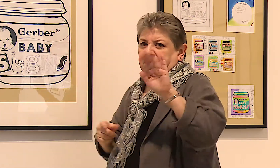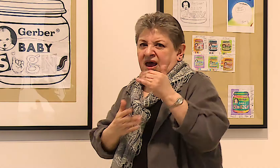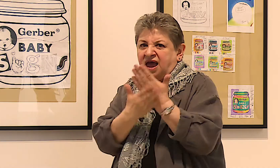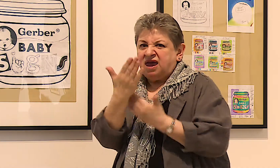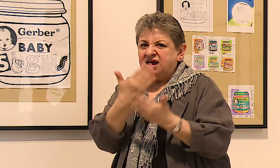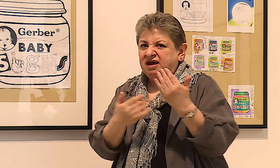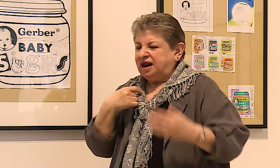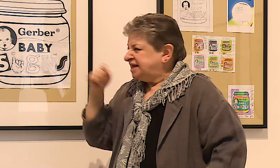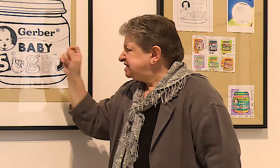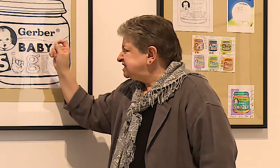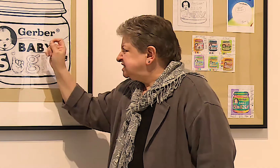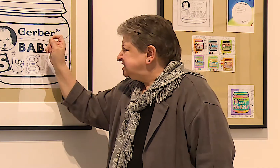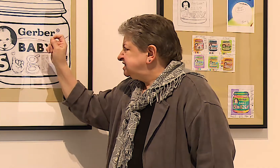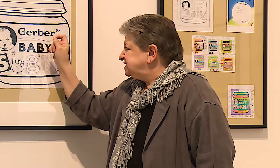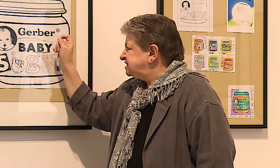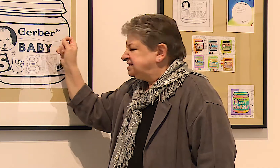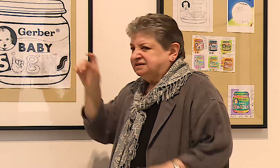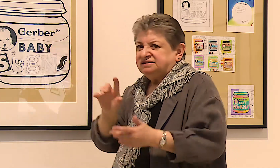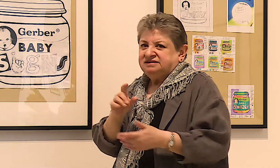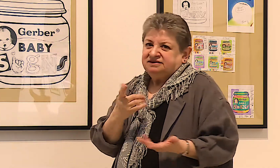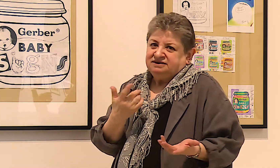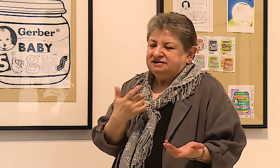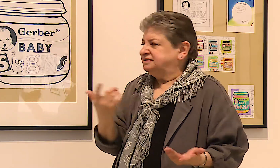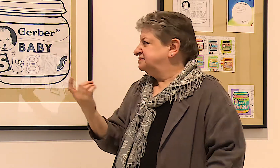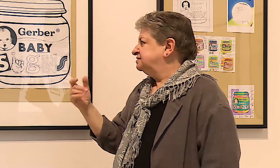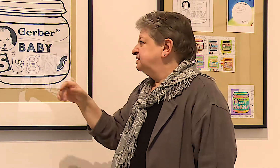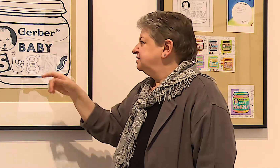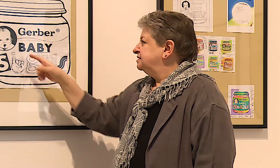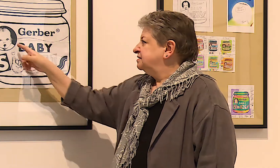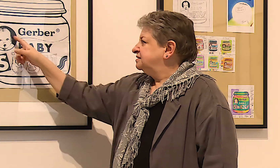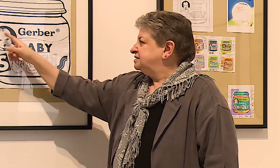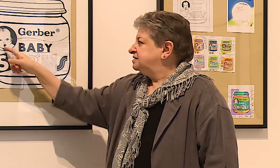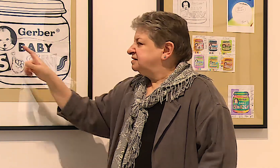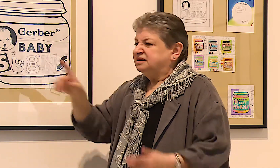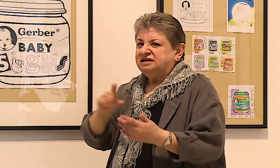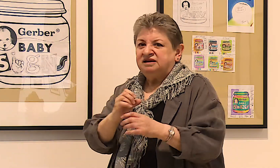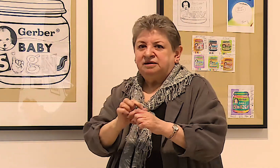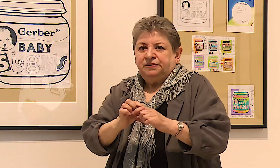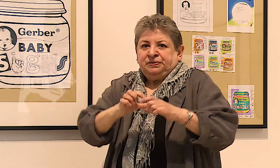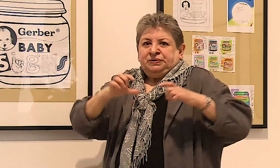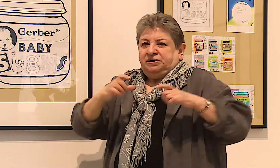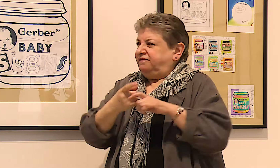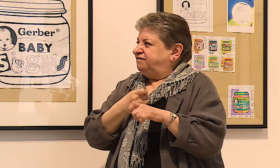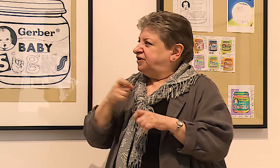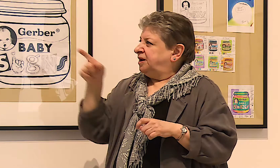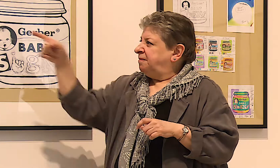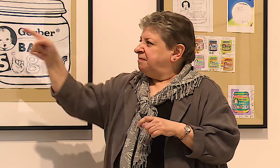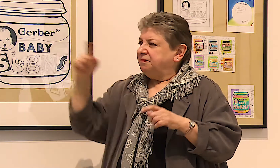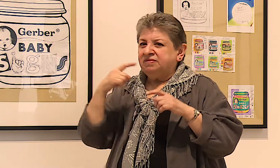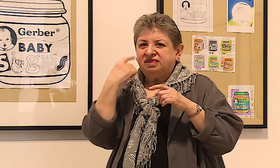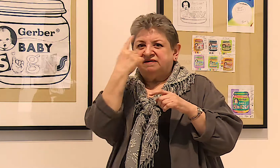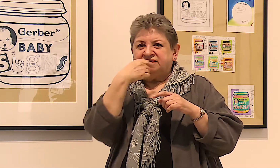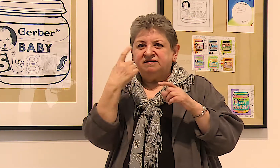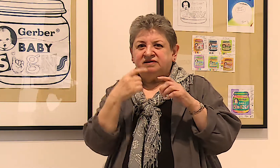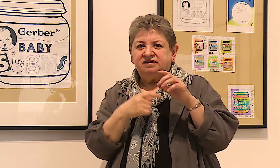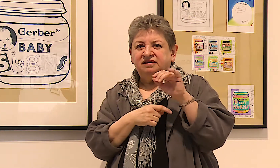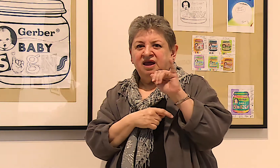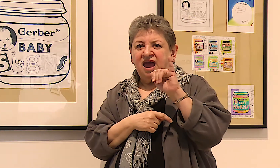"Gerber" I drew by hand, meticulously. And the image here is the enlarged version